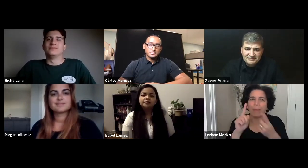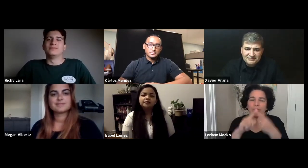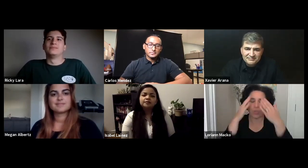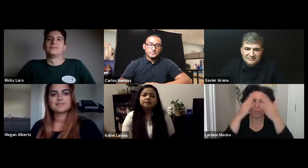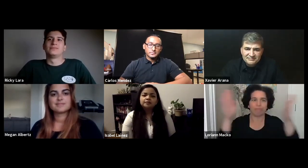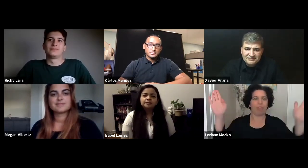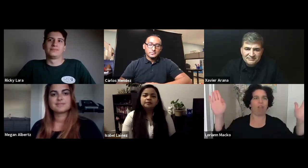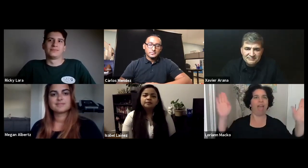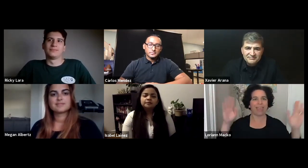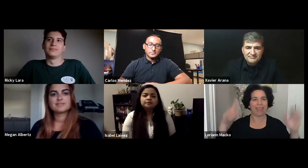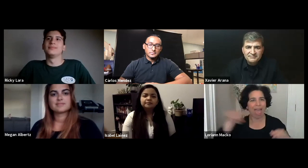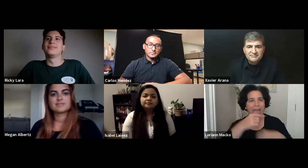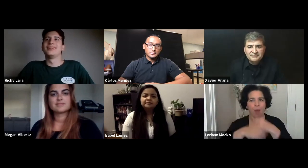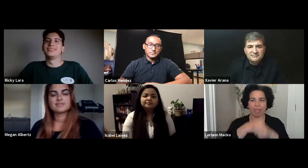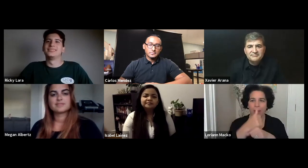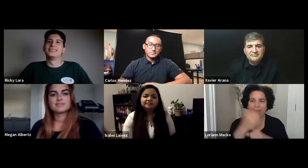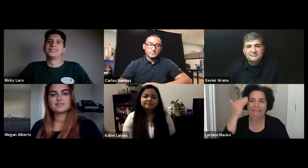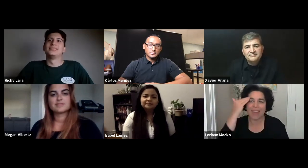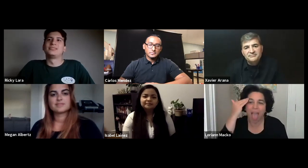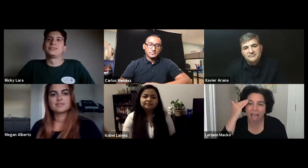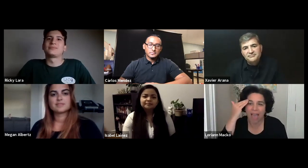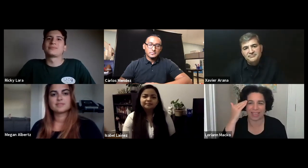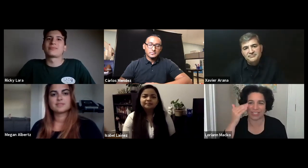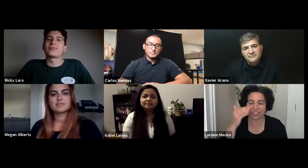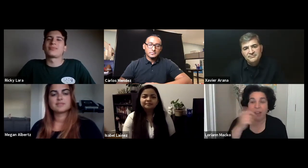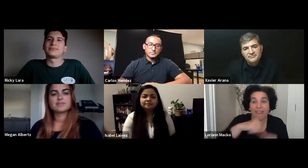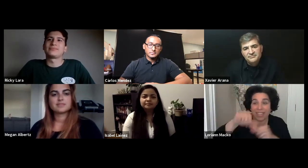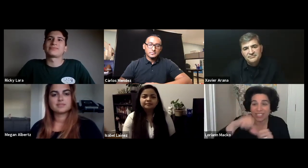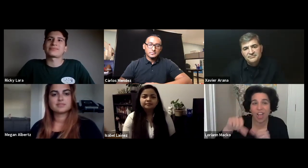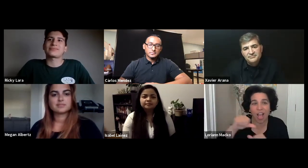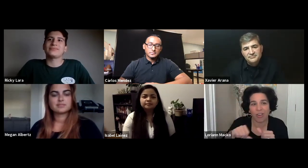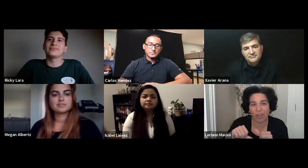It really helped us really open our minds